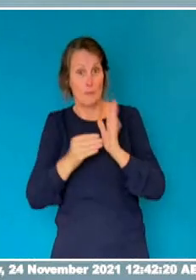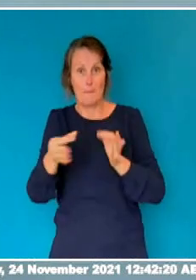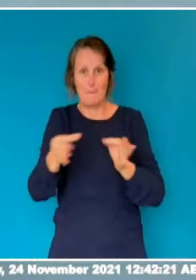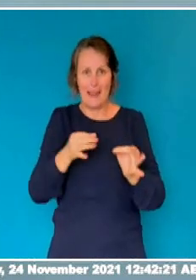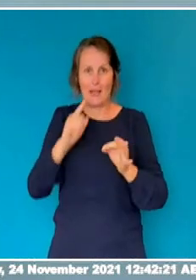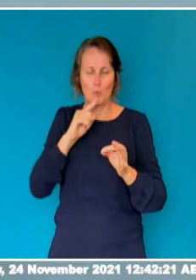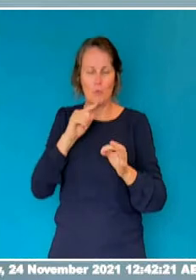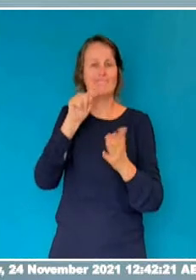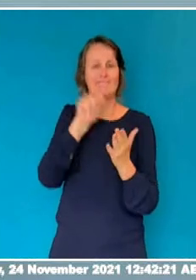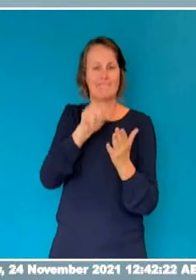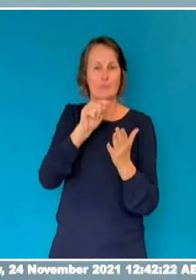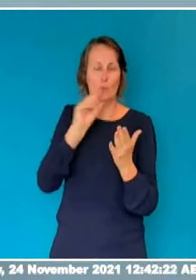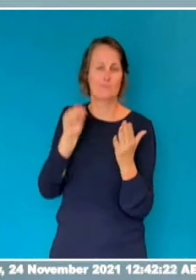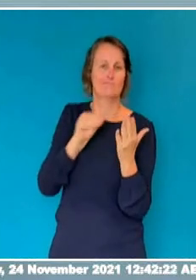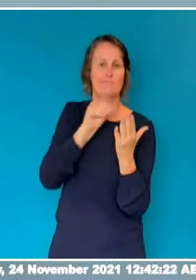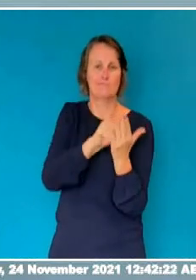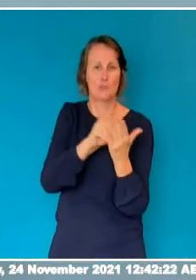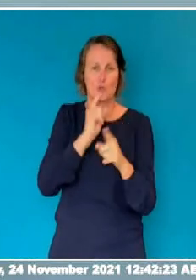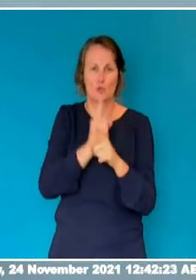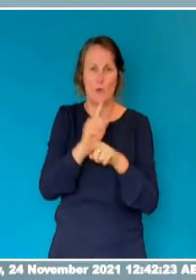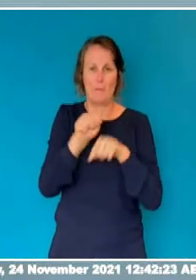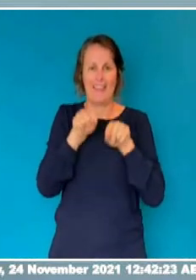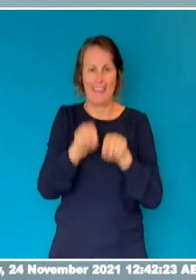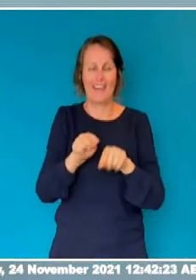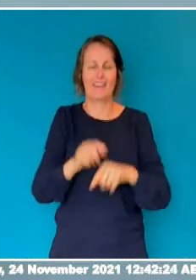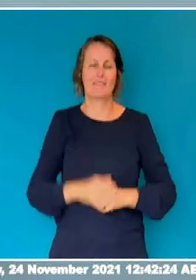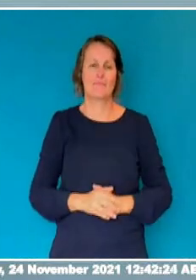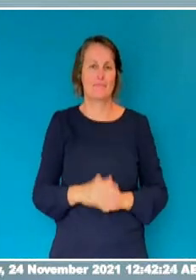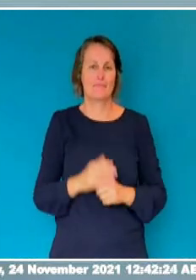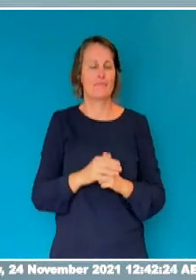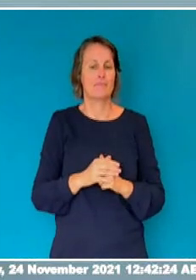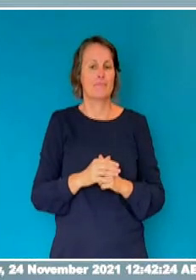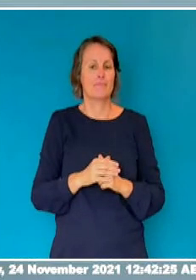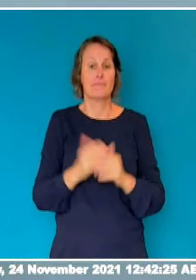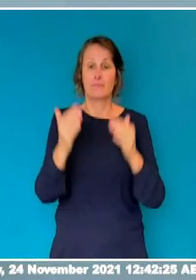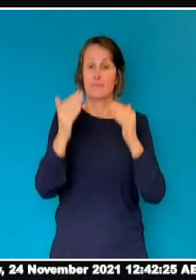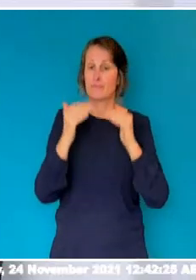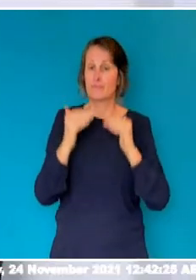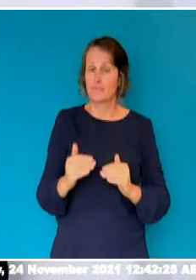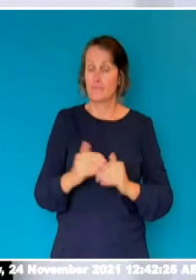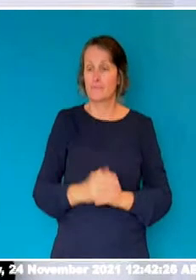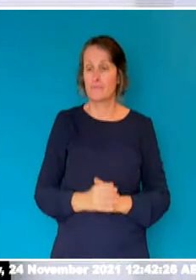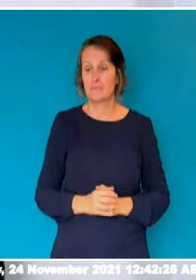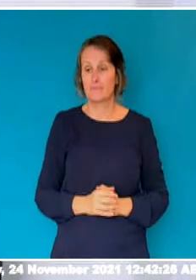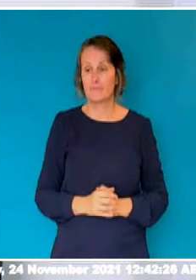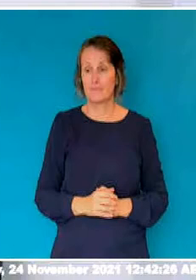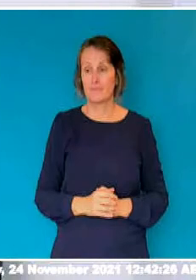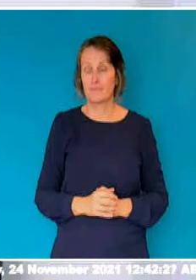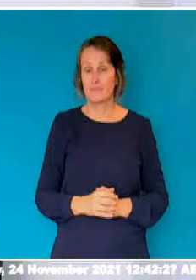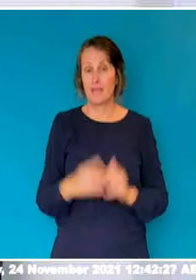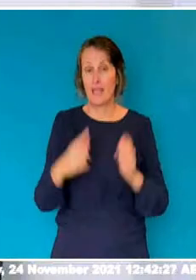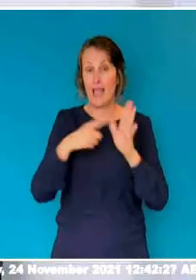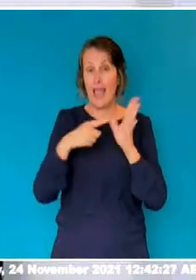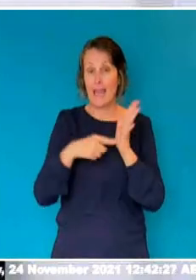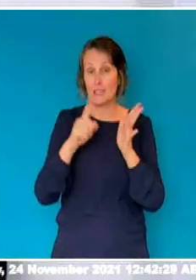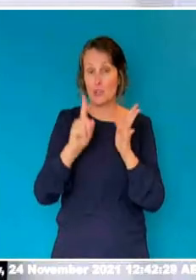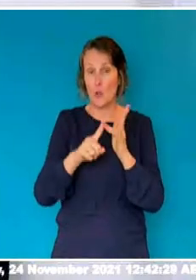Mr Chapman, this is addressed in paragraph 83 of MrÂ Page's statement,